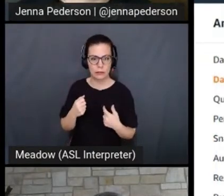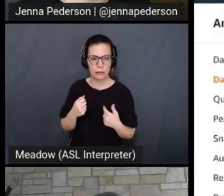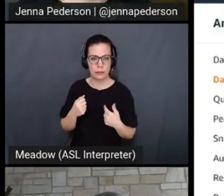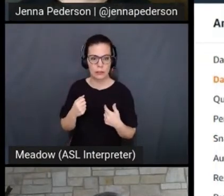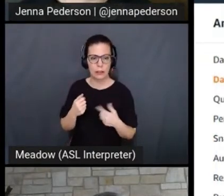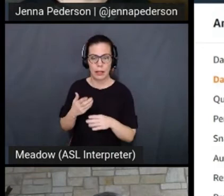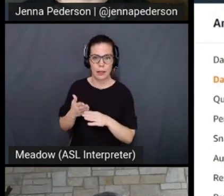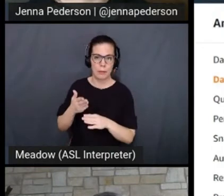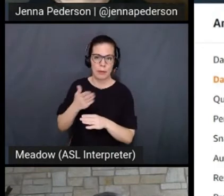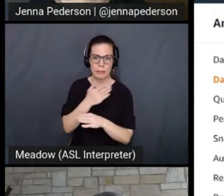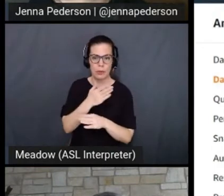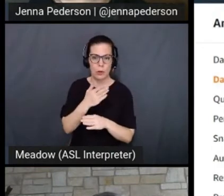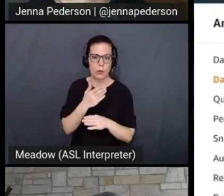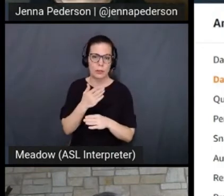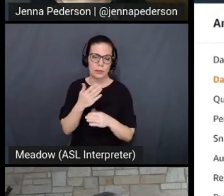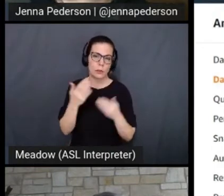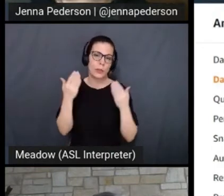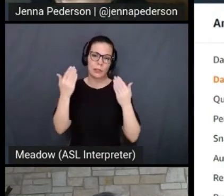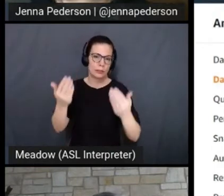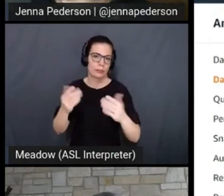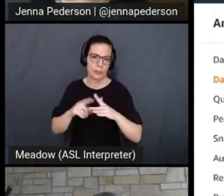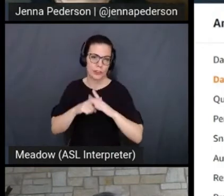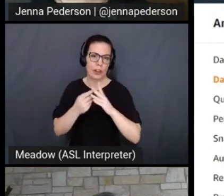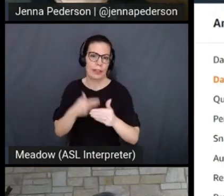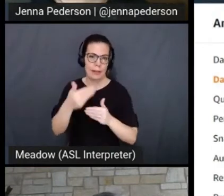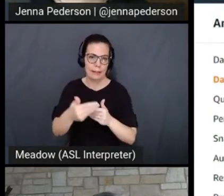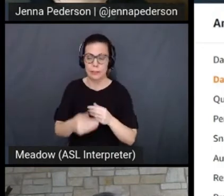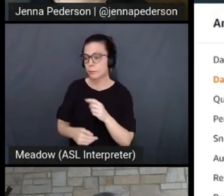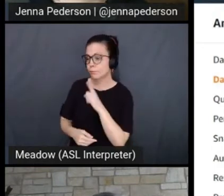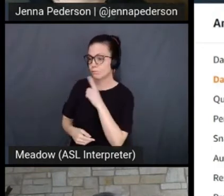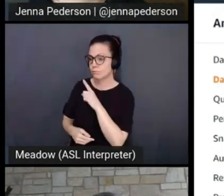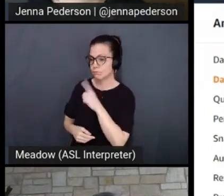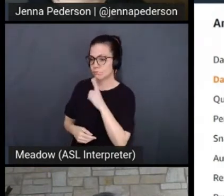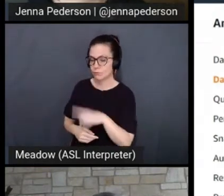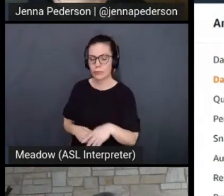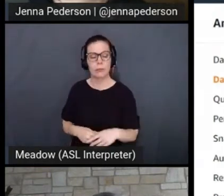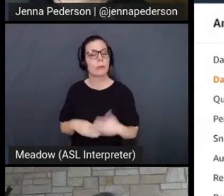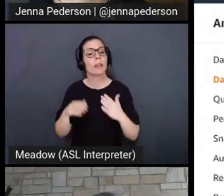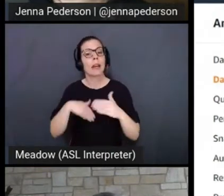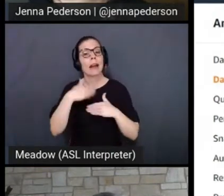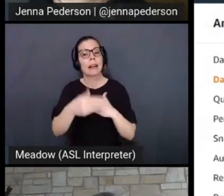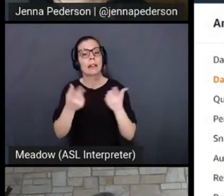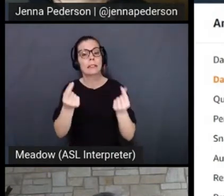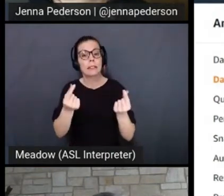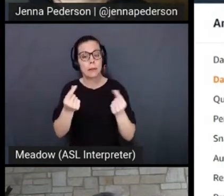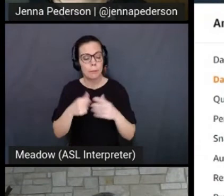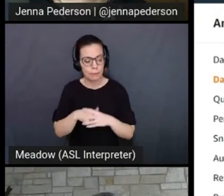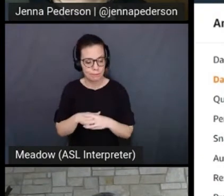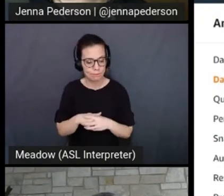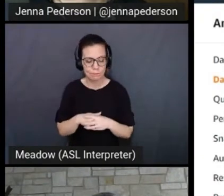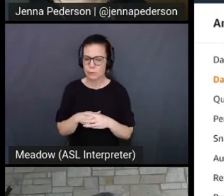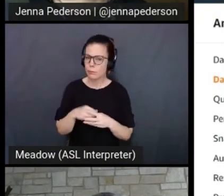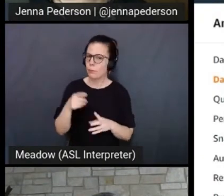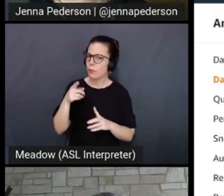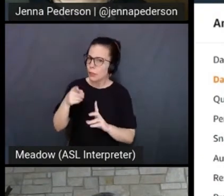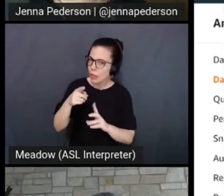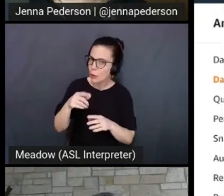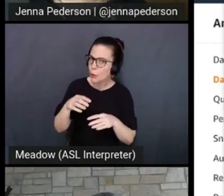So that way we can jump into the next steps. So now the next step is, I'm just gonna fill basic SSMS connection, right?